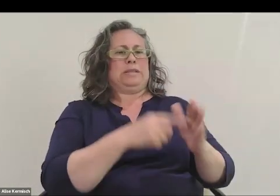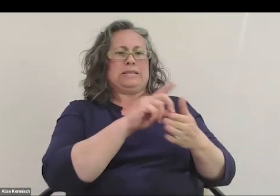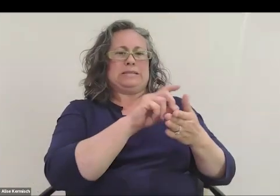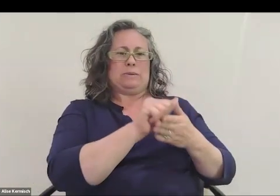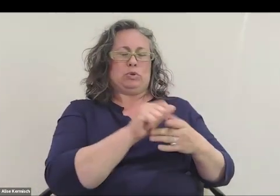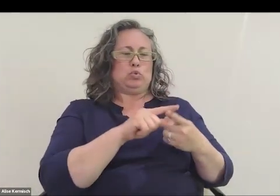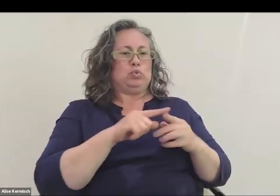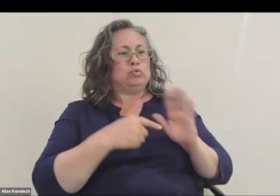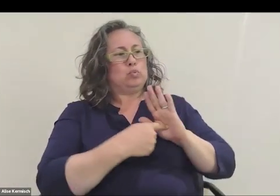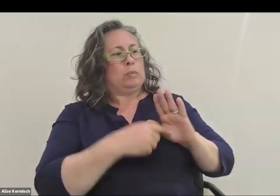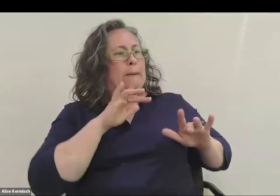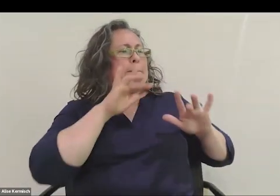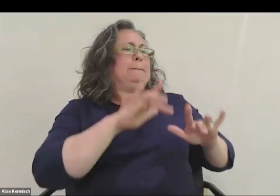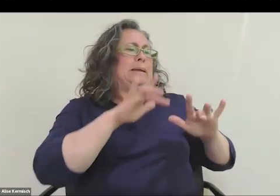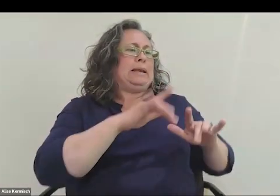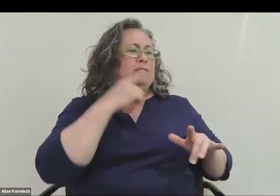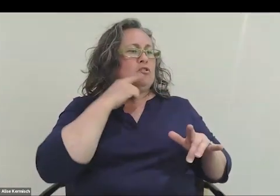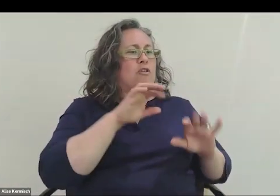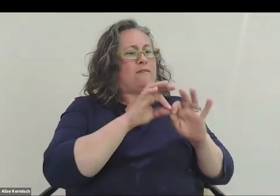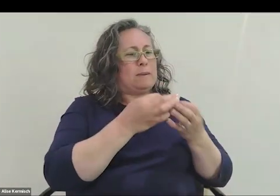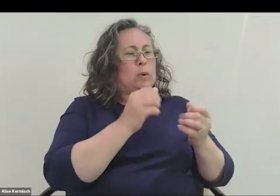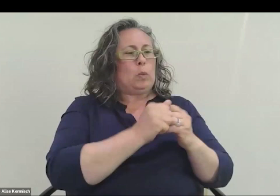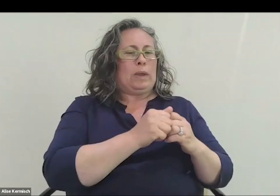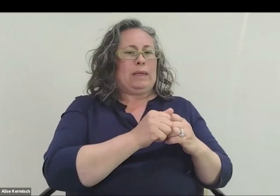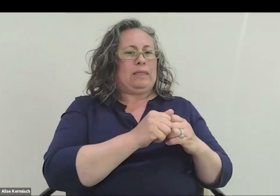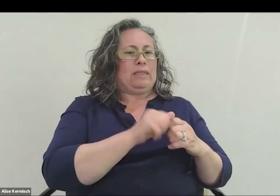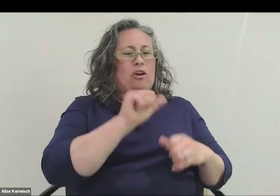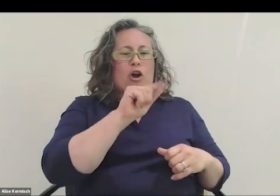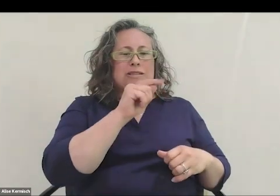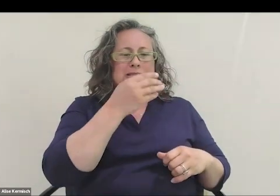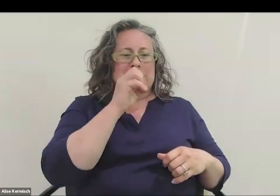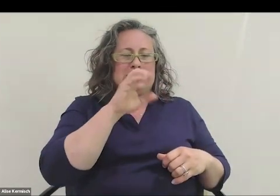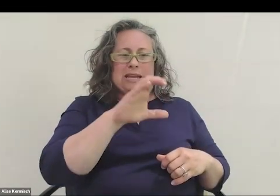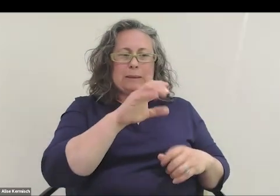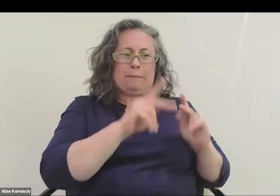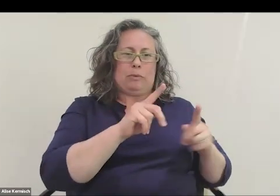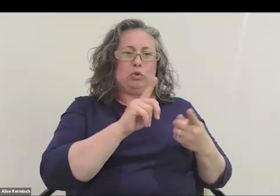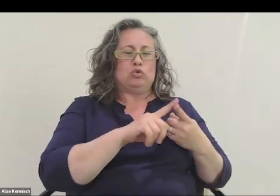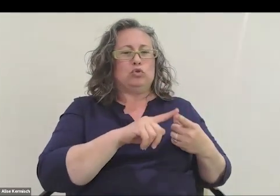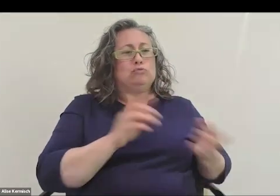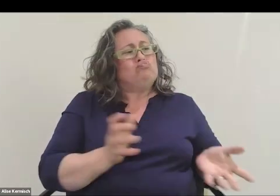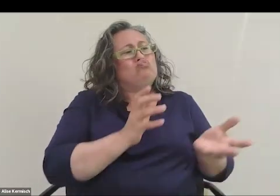you should feel for families of autistic people to stir up your contributions and your charity.